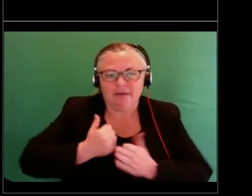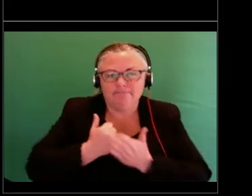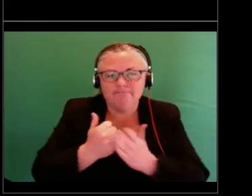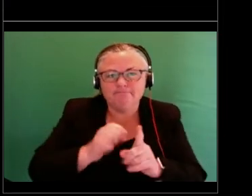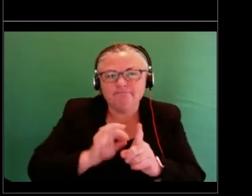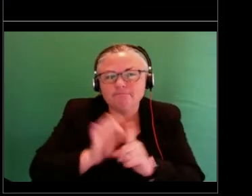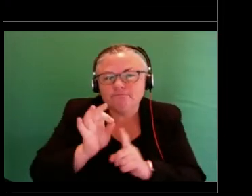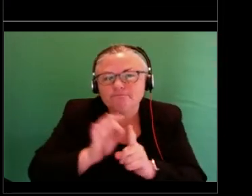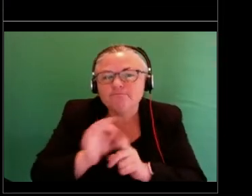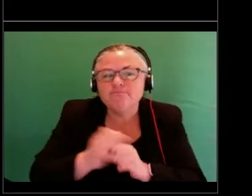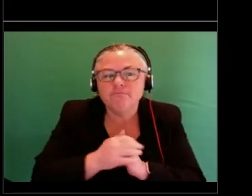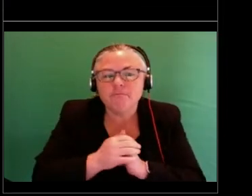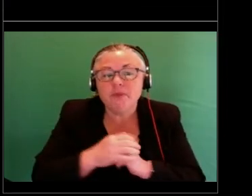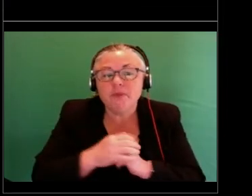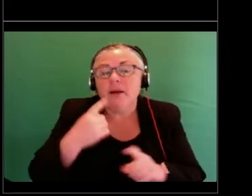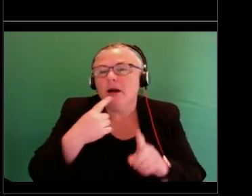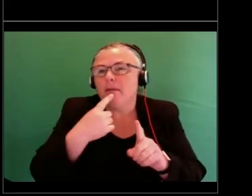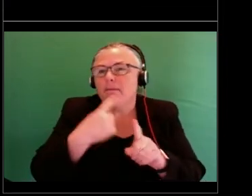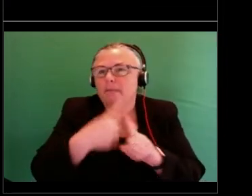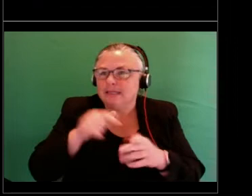Then we will go through the intake once we have that information.